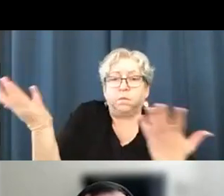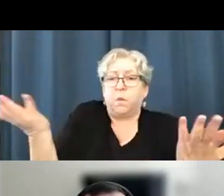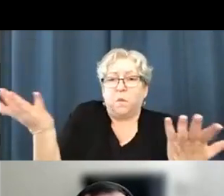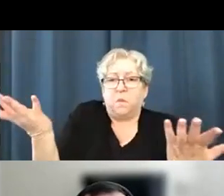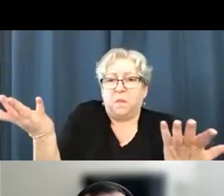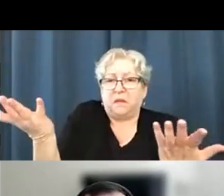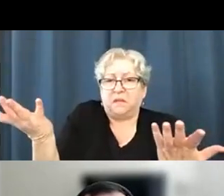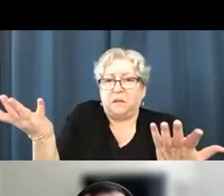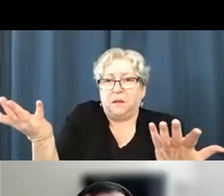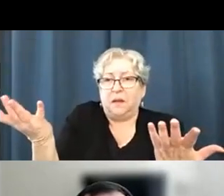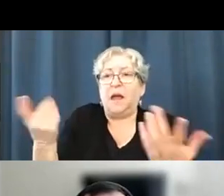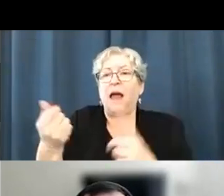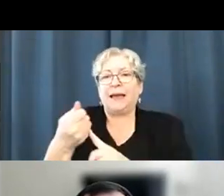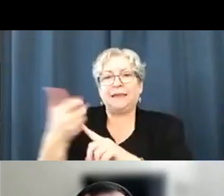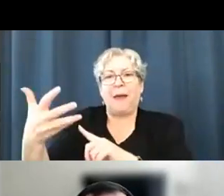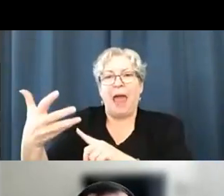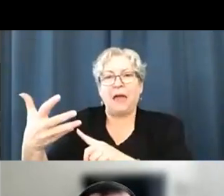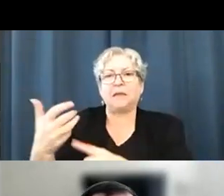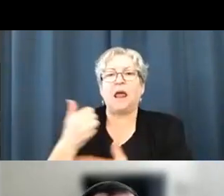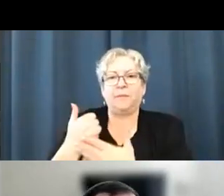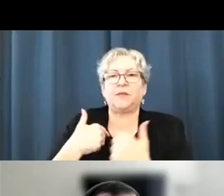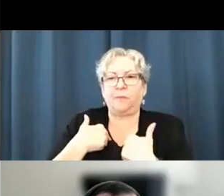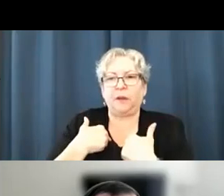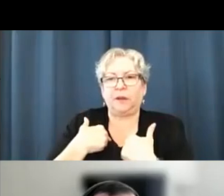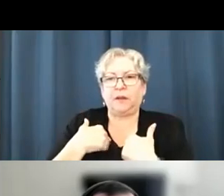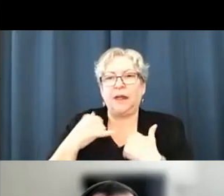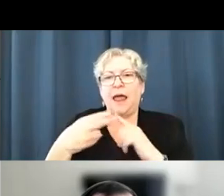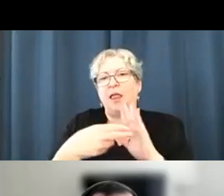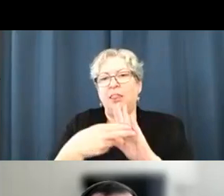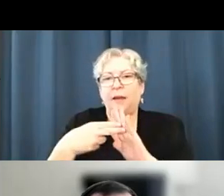but expand is helpful. A label expand along with that, it's helpful.